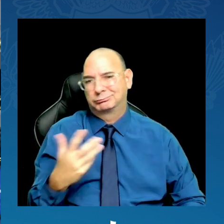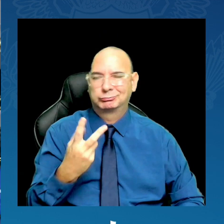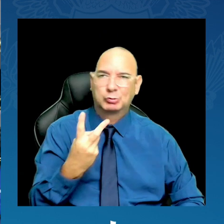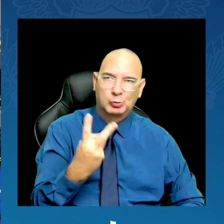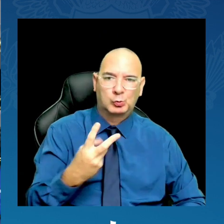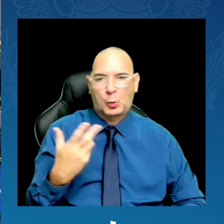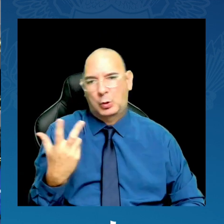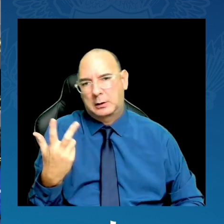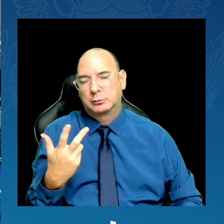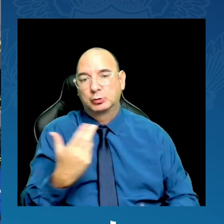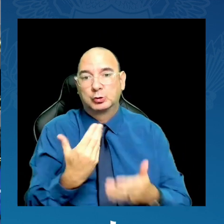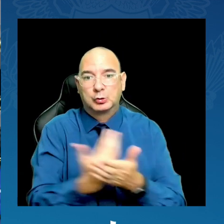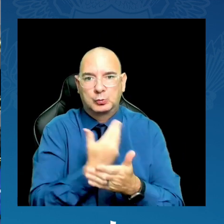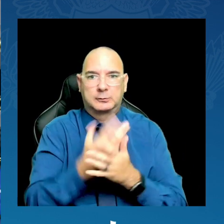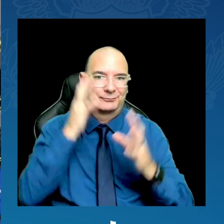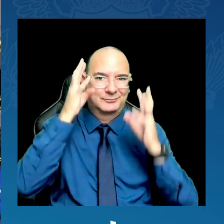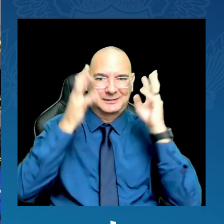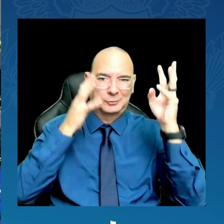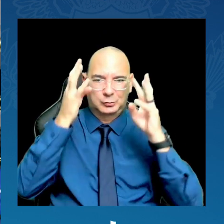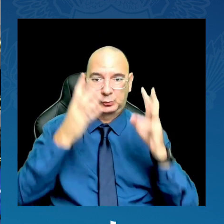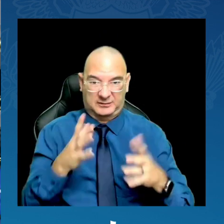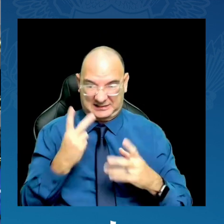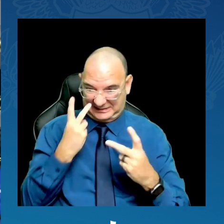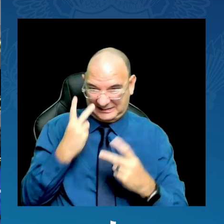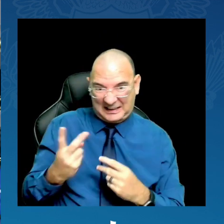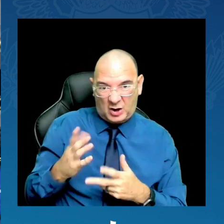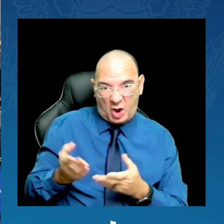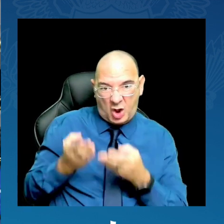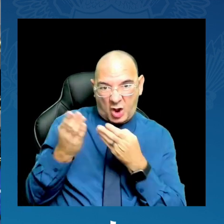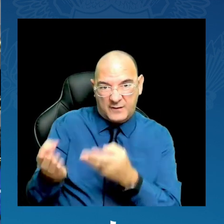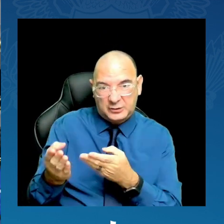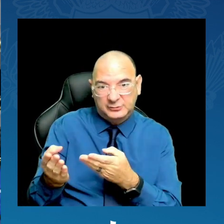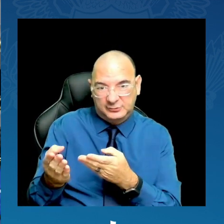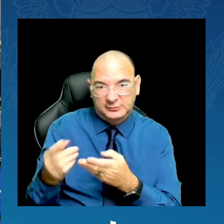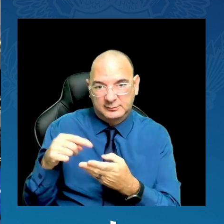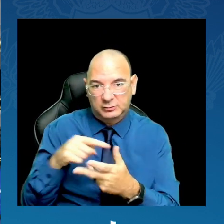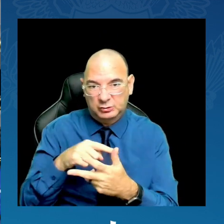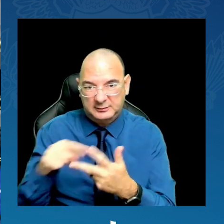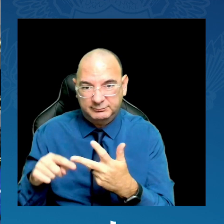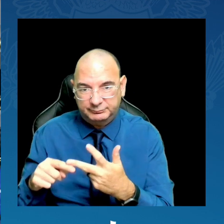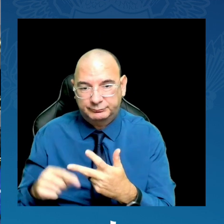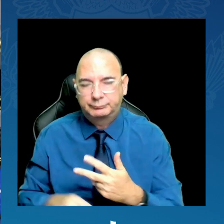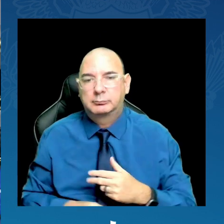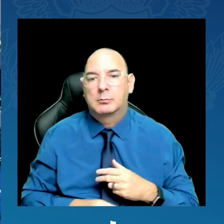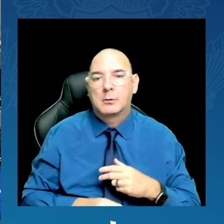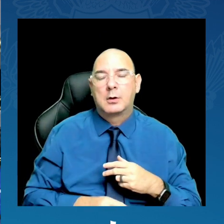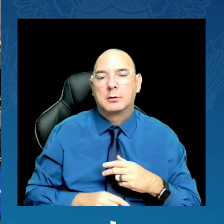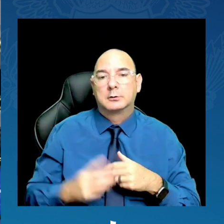And so I'm going to offer you those as part of the prompt for the next phase of this work.